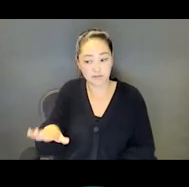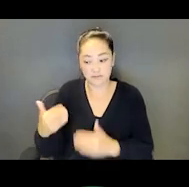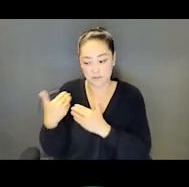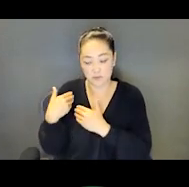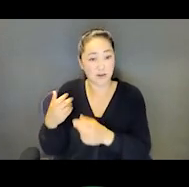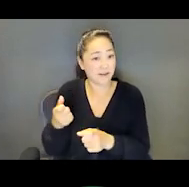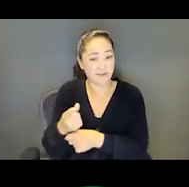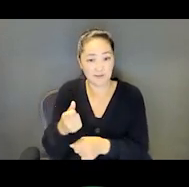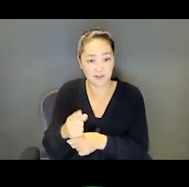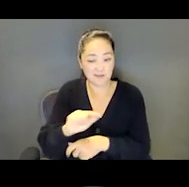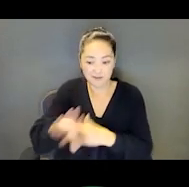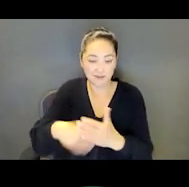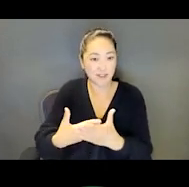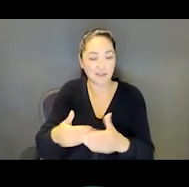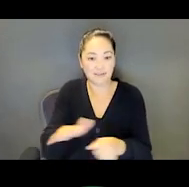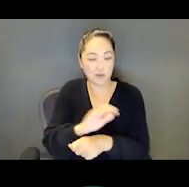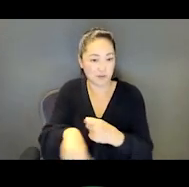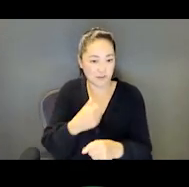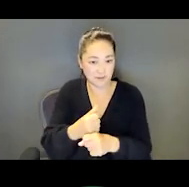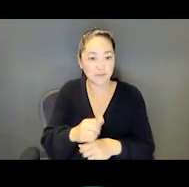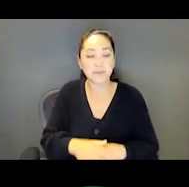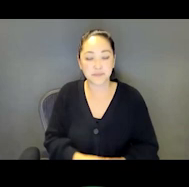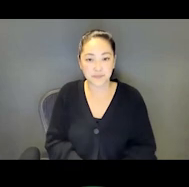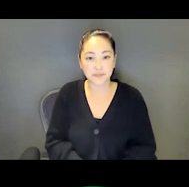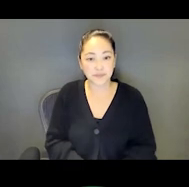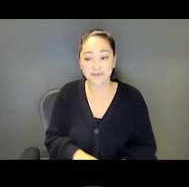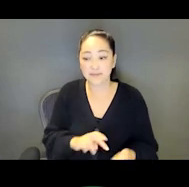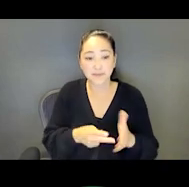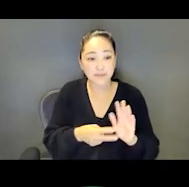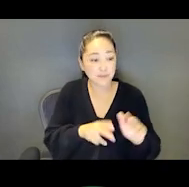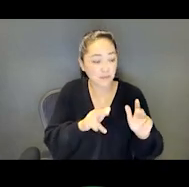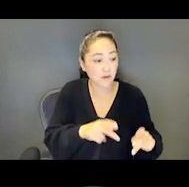one the plans activities and to the manager the general manager.